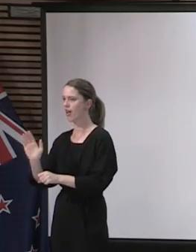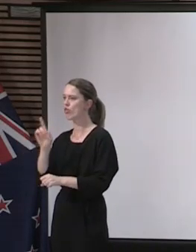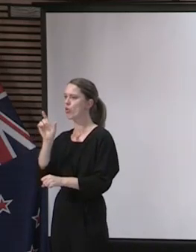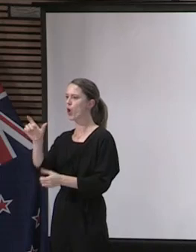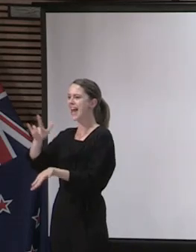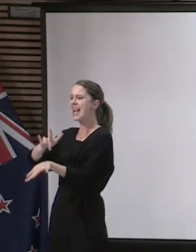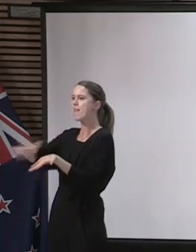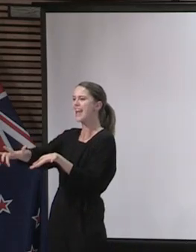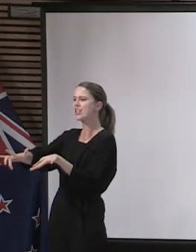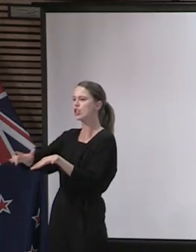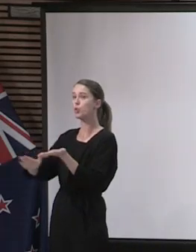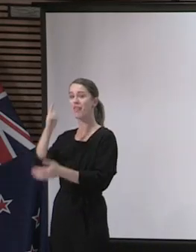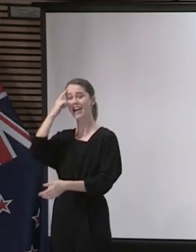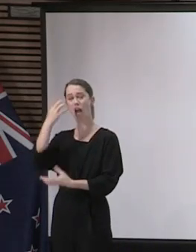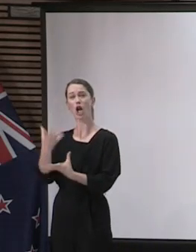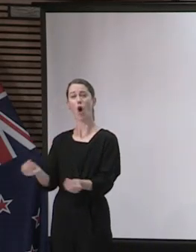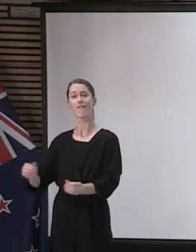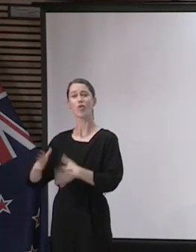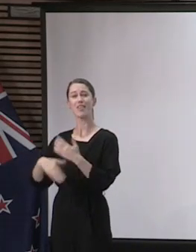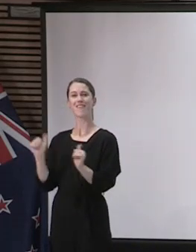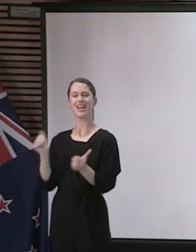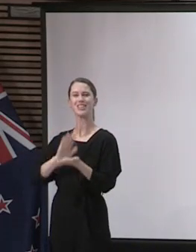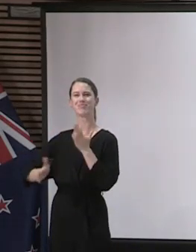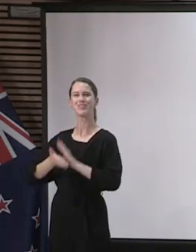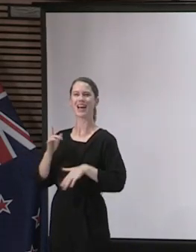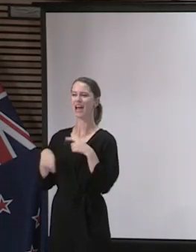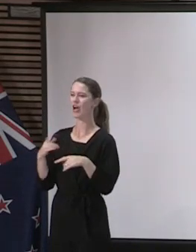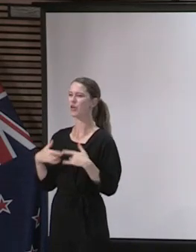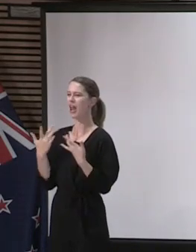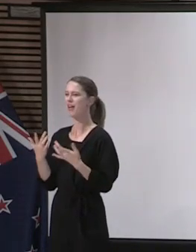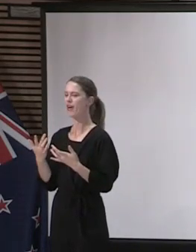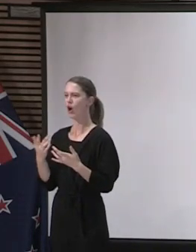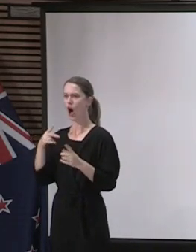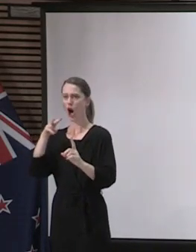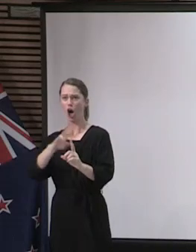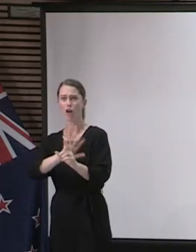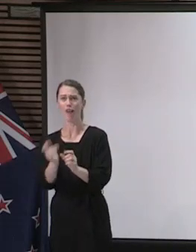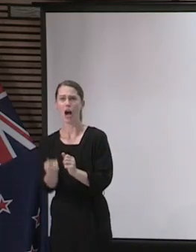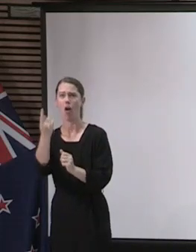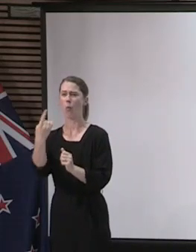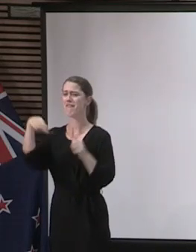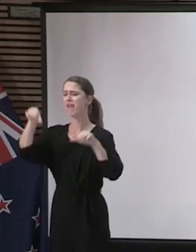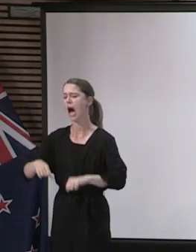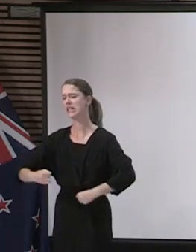reason I wanted to give this, plaintiffion is when you hear the word "elimination" you think again forever. I don't